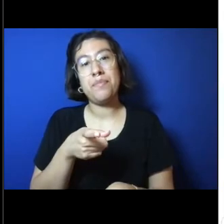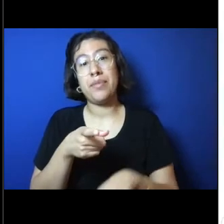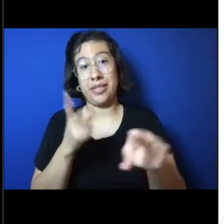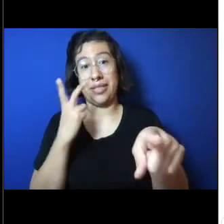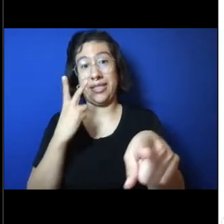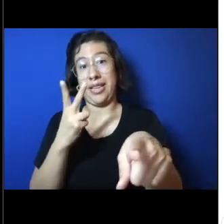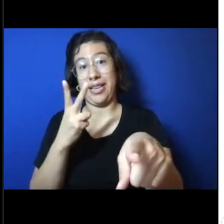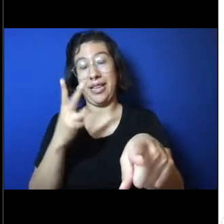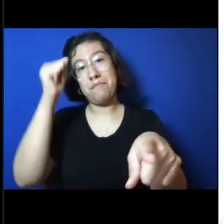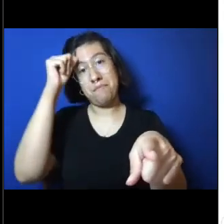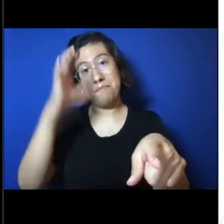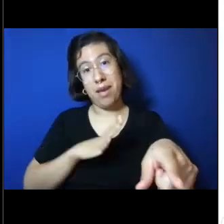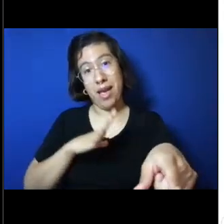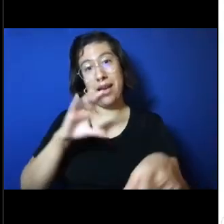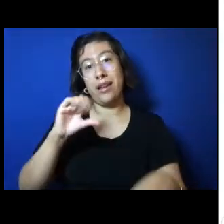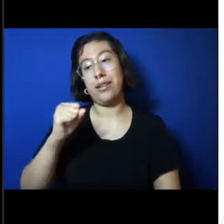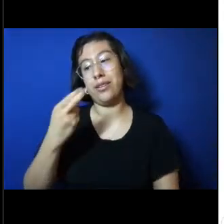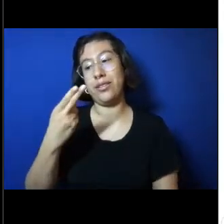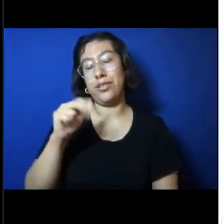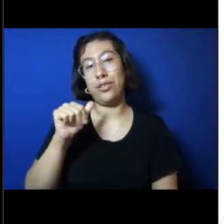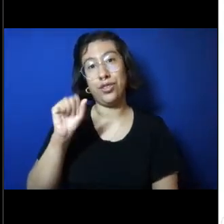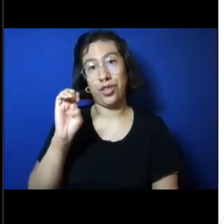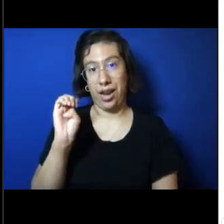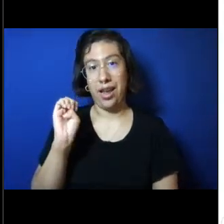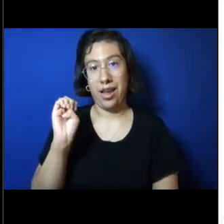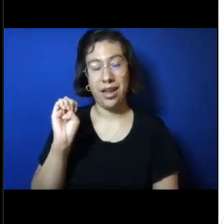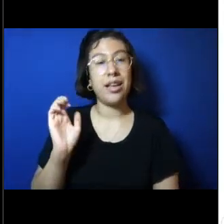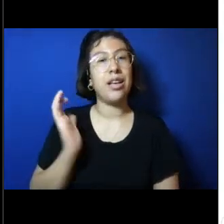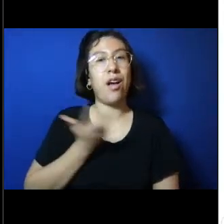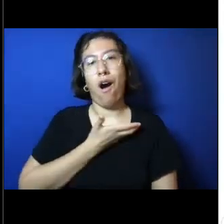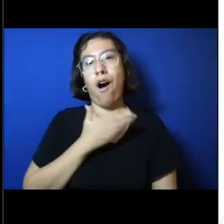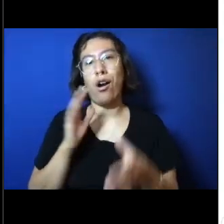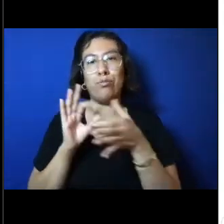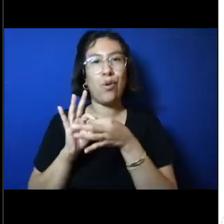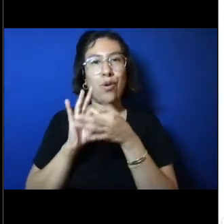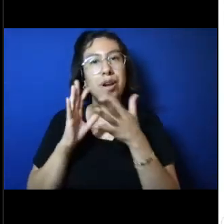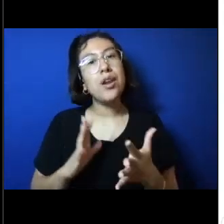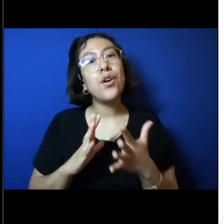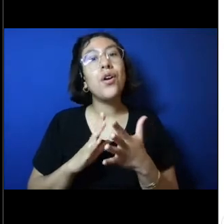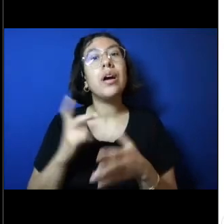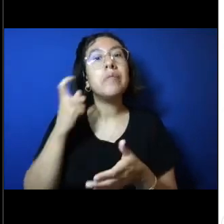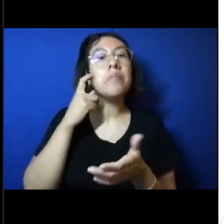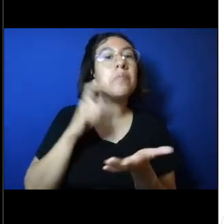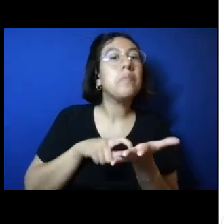his name is Shay, he was our ROV operator at the time. And a turtle was spotted somewhere out into the ocean,